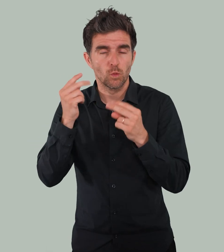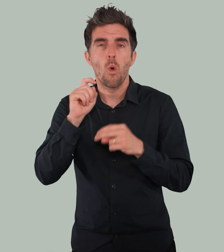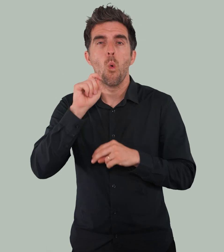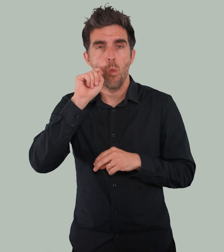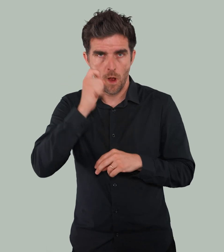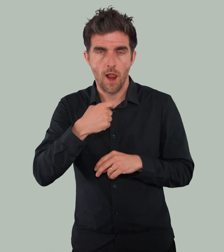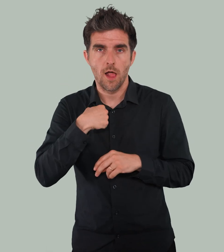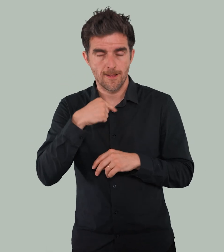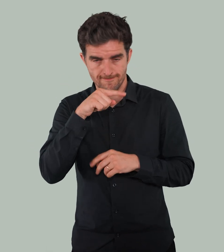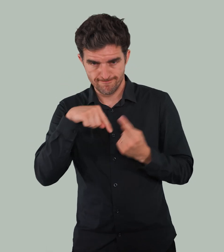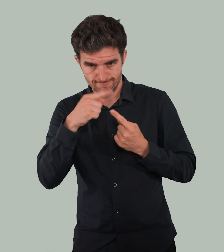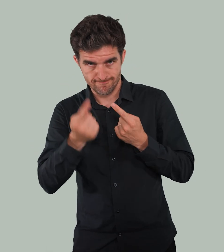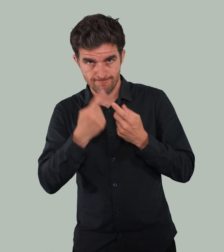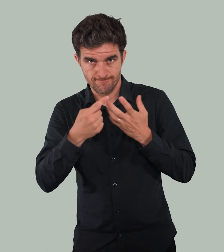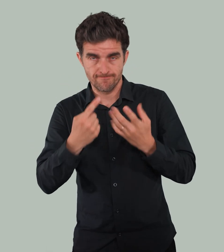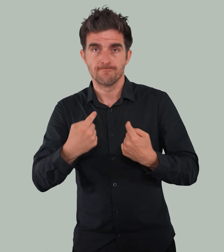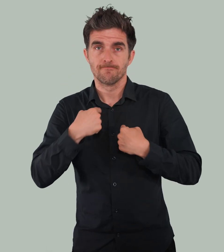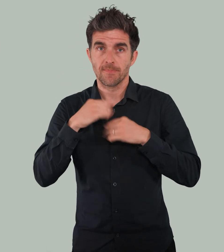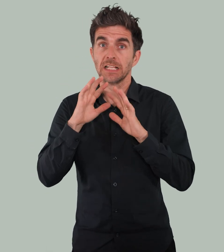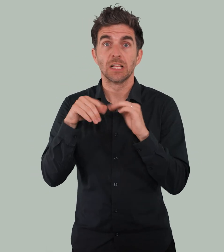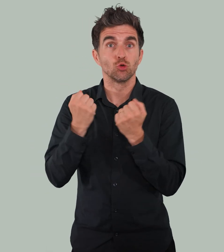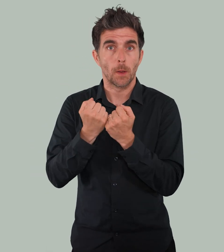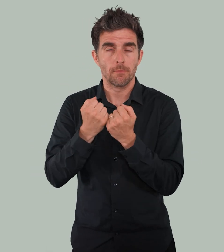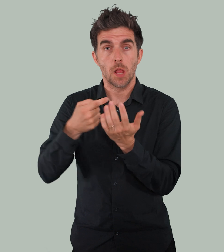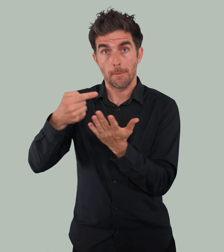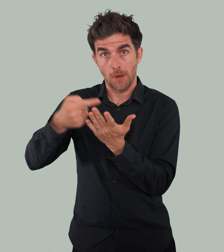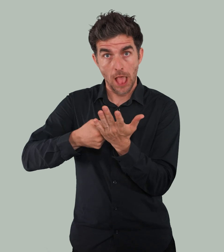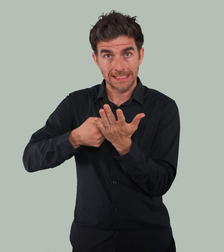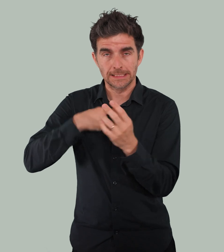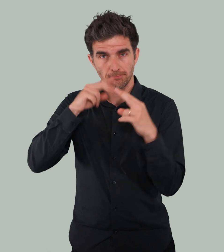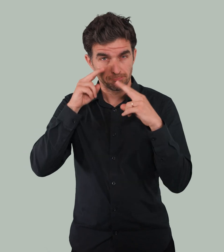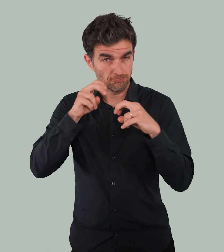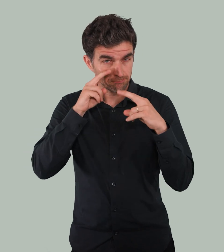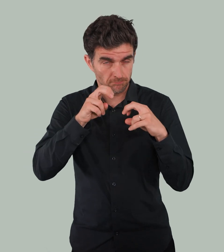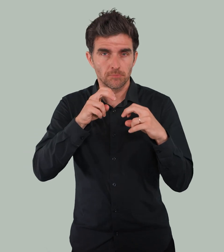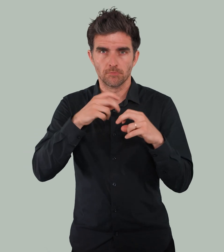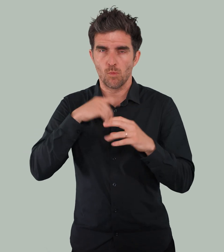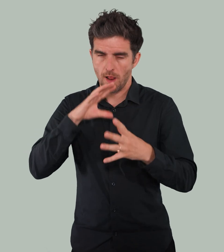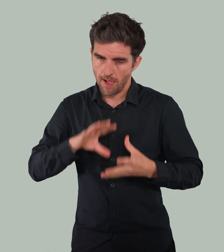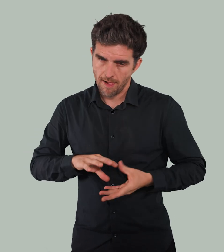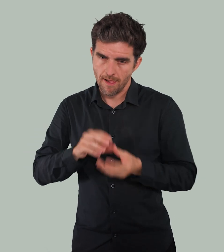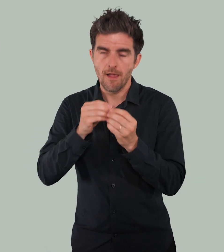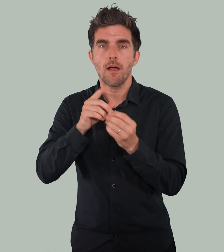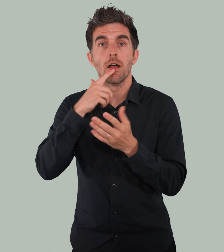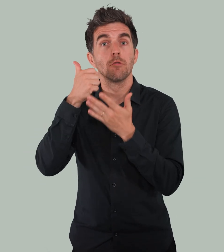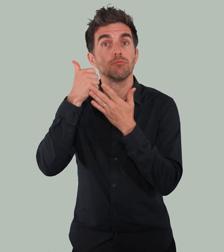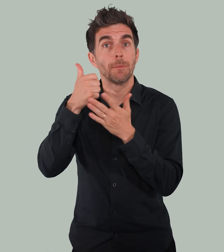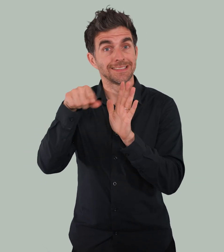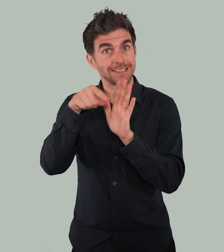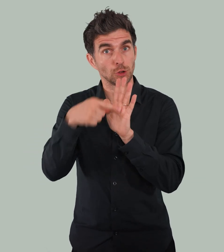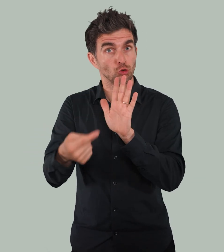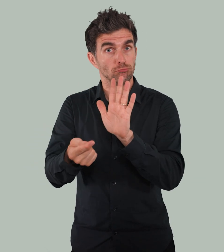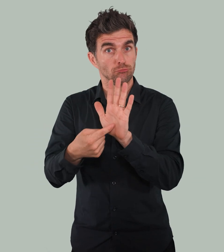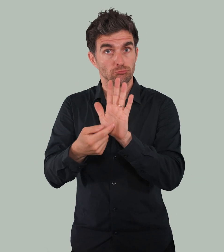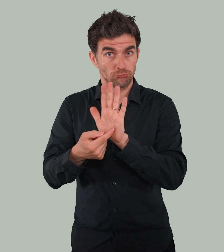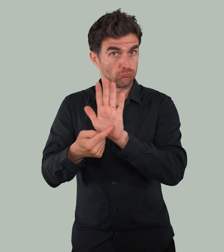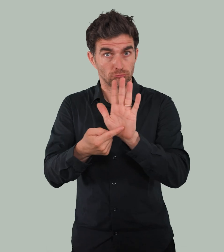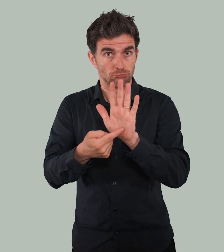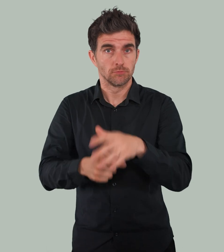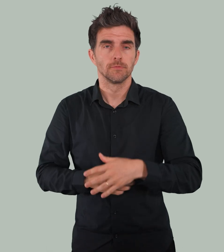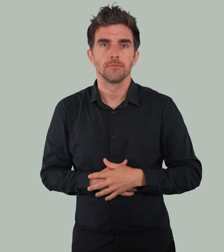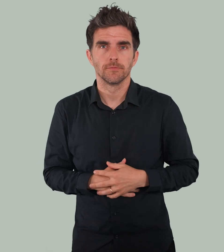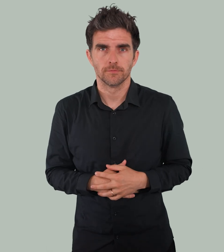will inform the steering group’s policy analysis and its development of recommendations.